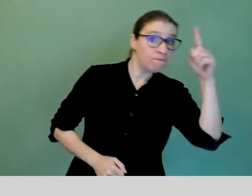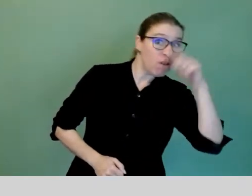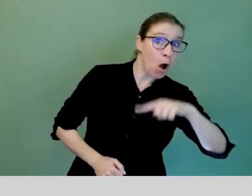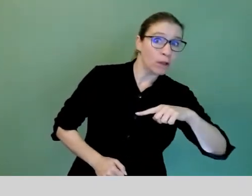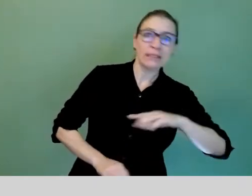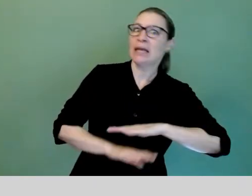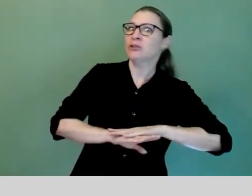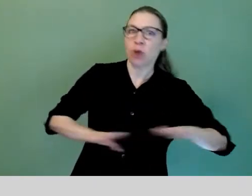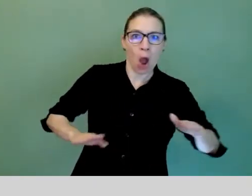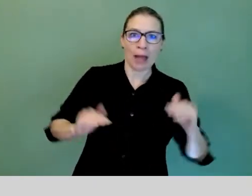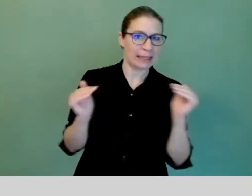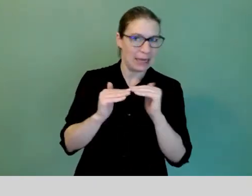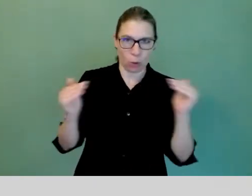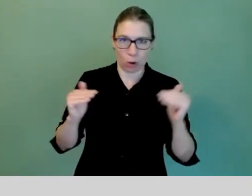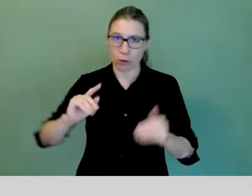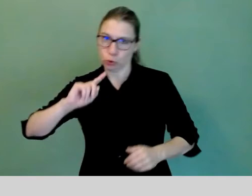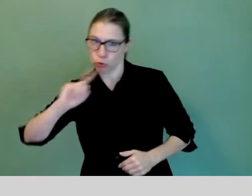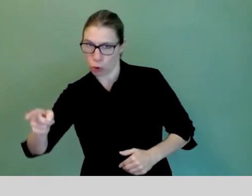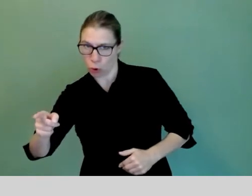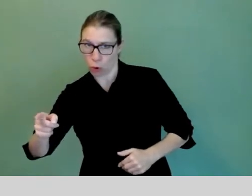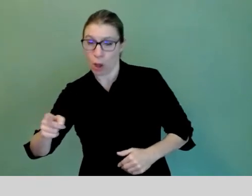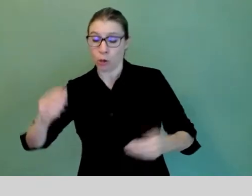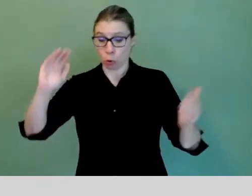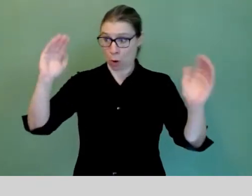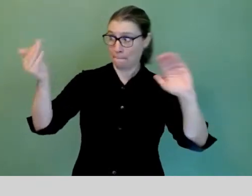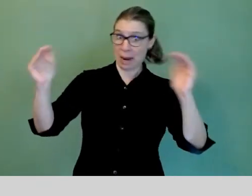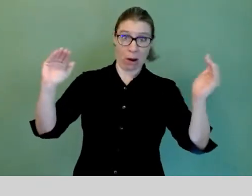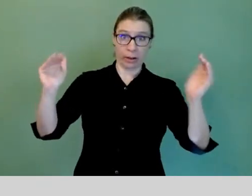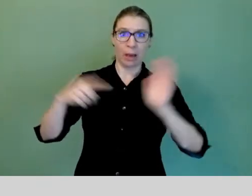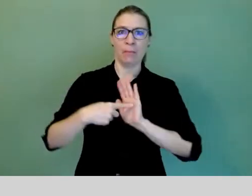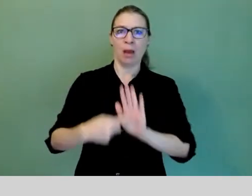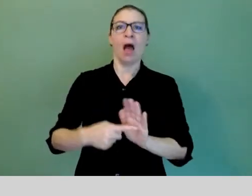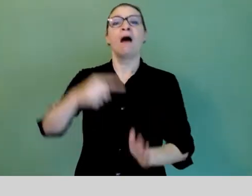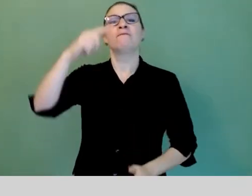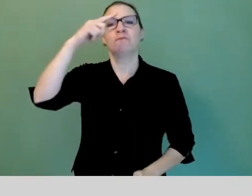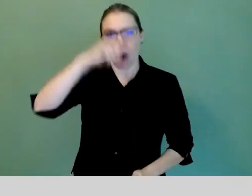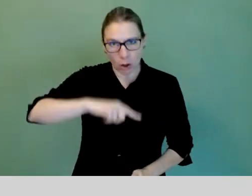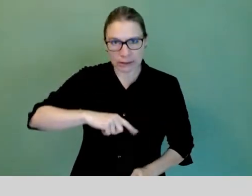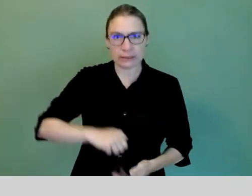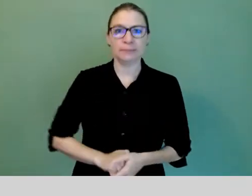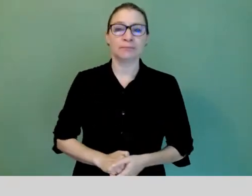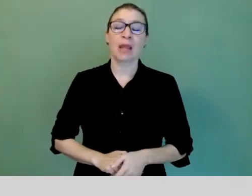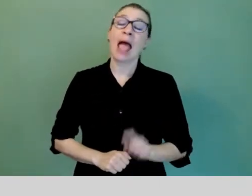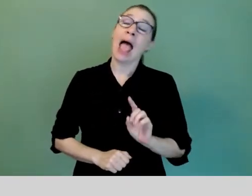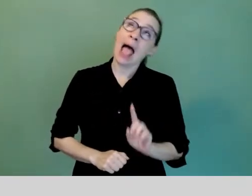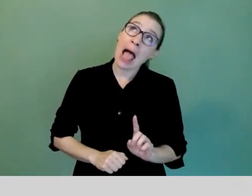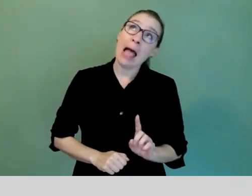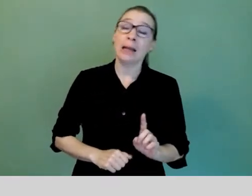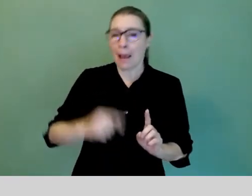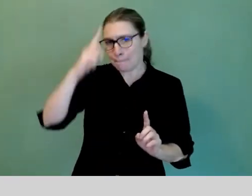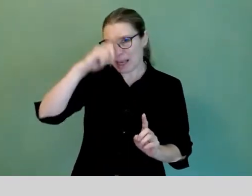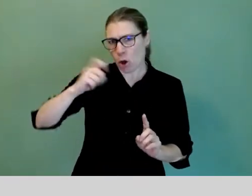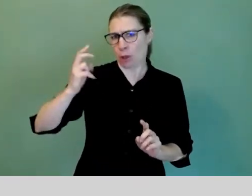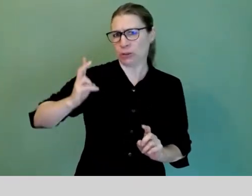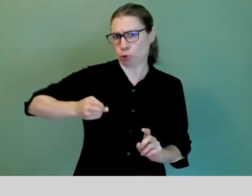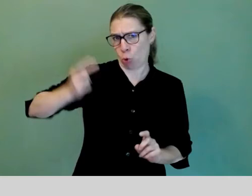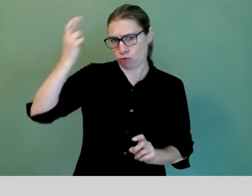so comparing them gives False, and for historical reasons, one is equal to True